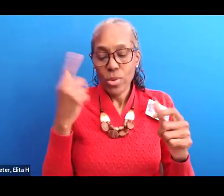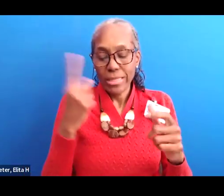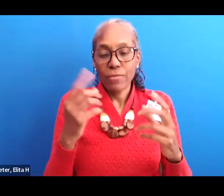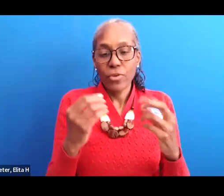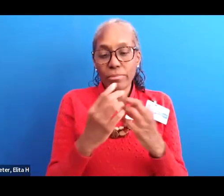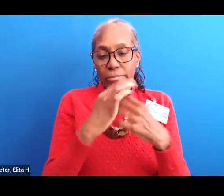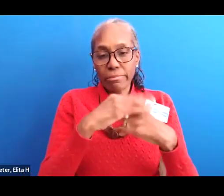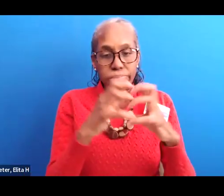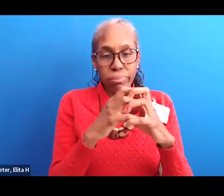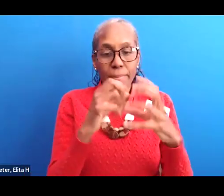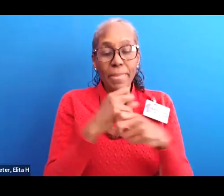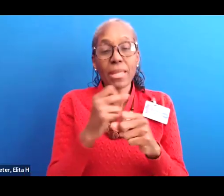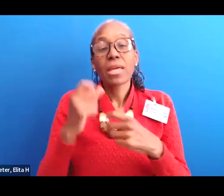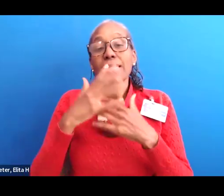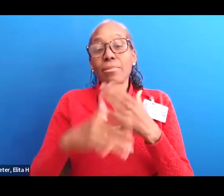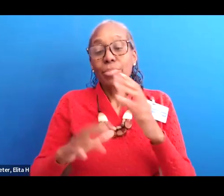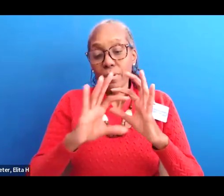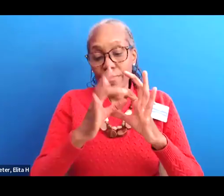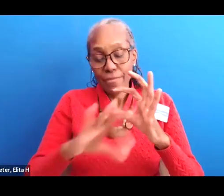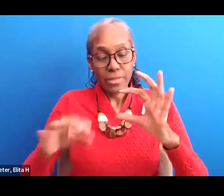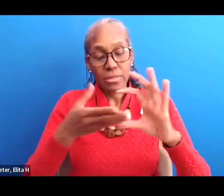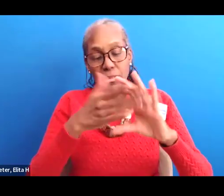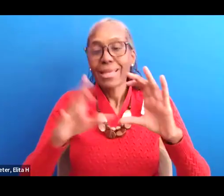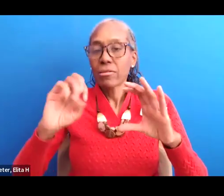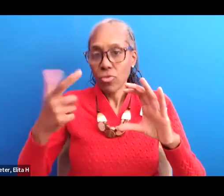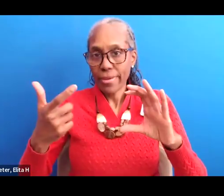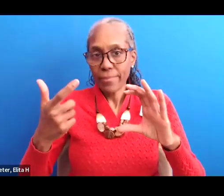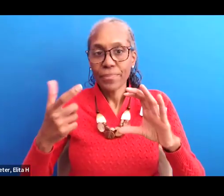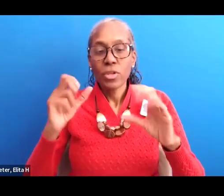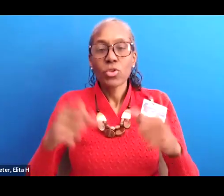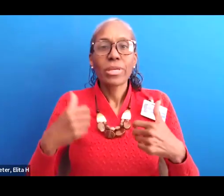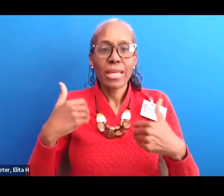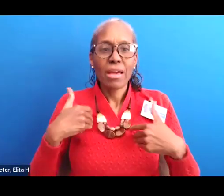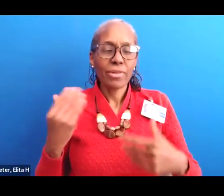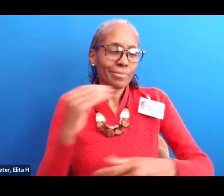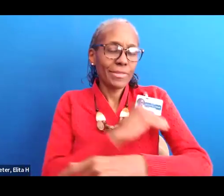vessels, usually in your legs. You can also have them placed in your arms as